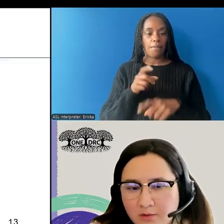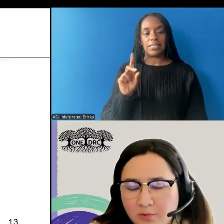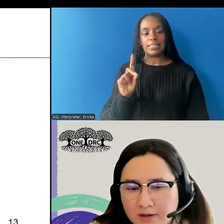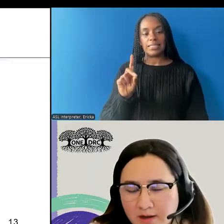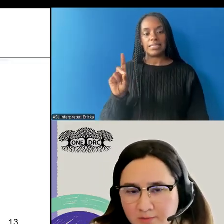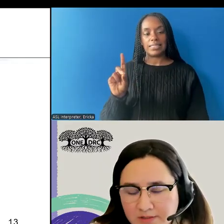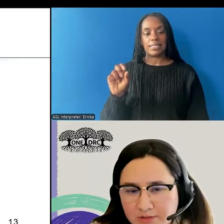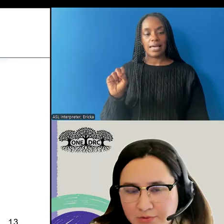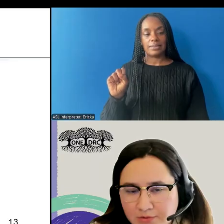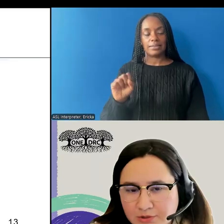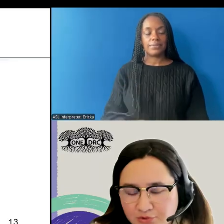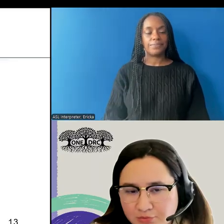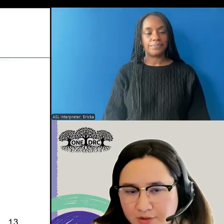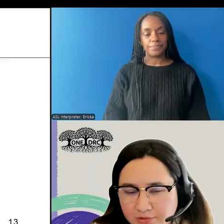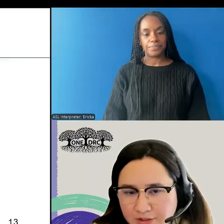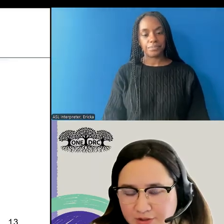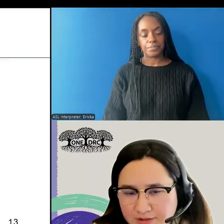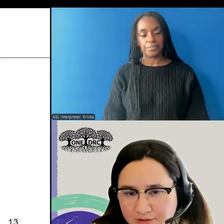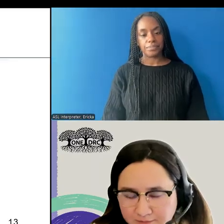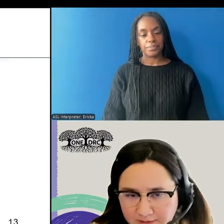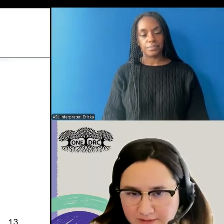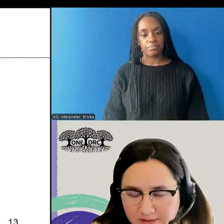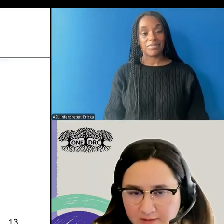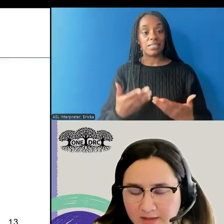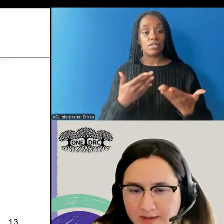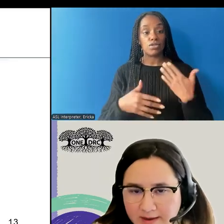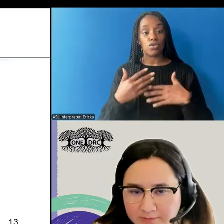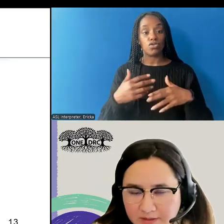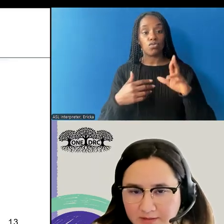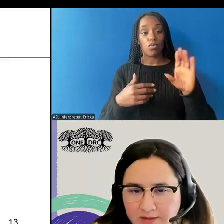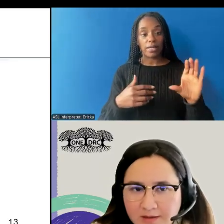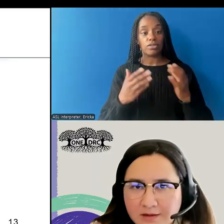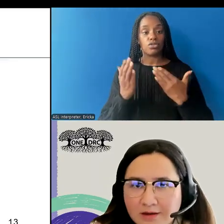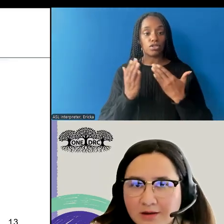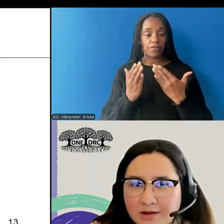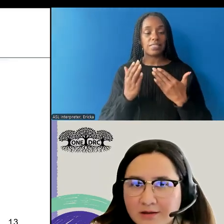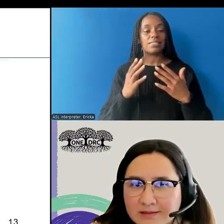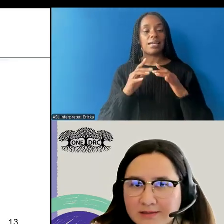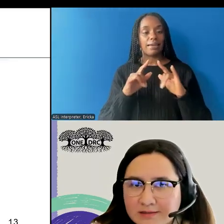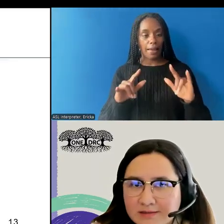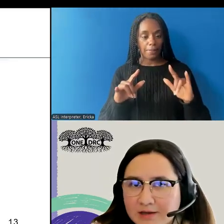When it comes to social recreation service, and camping, since I